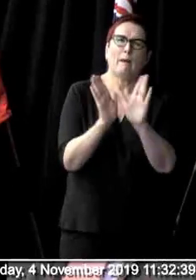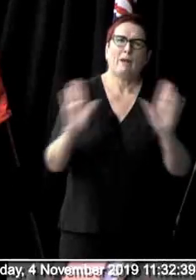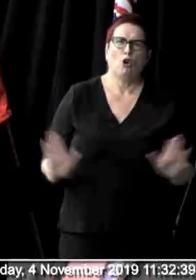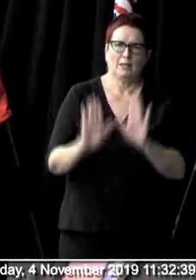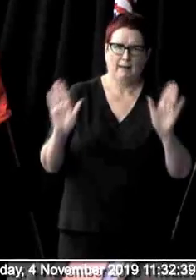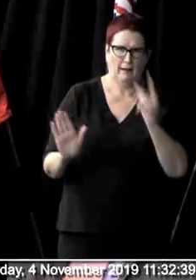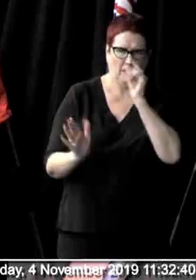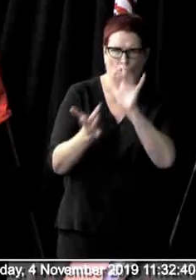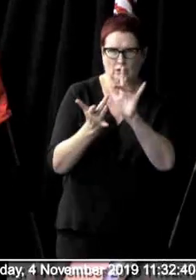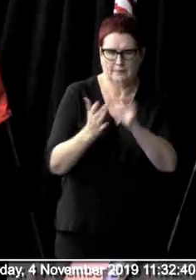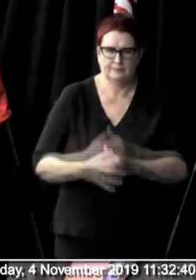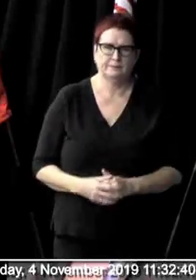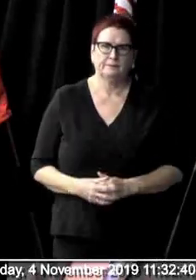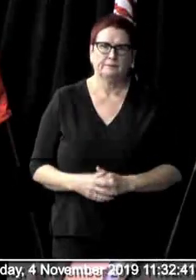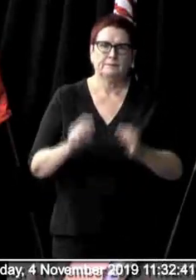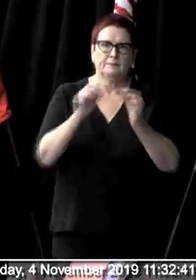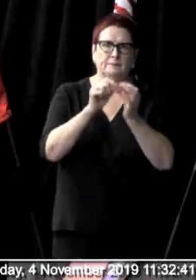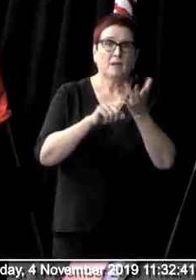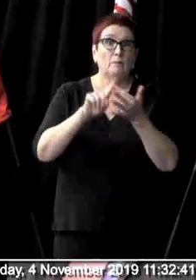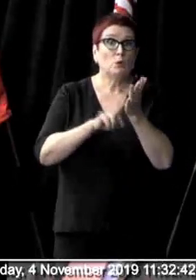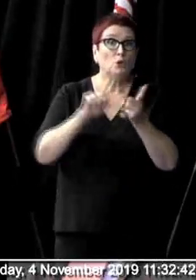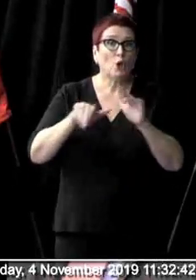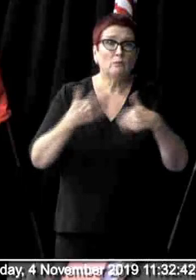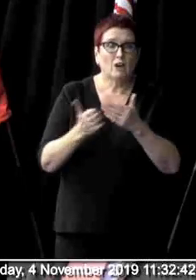Blue Knot provides professional short-term counselling and support,